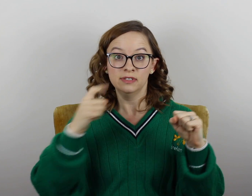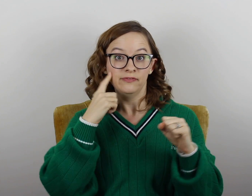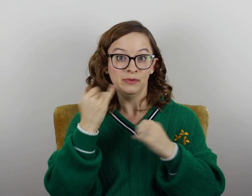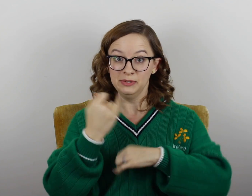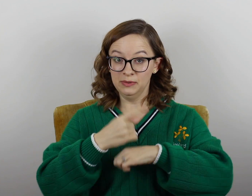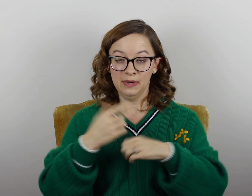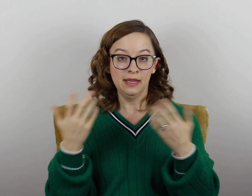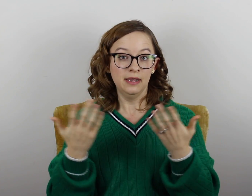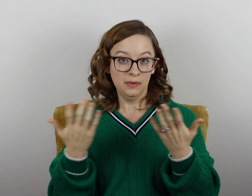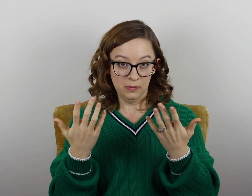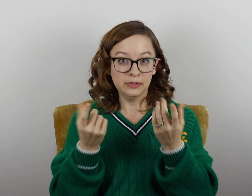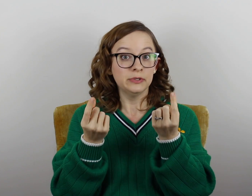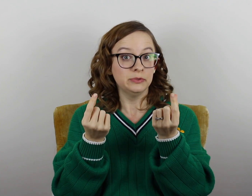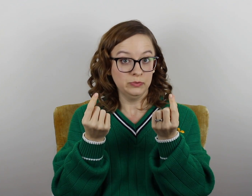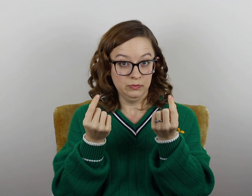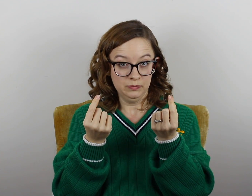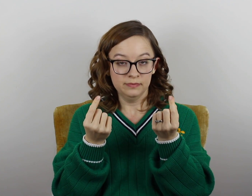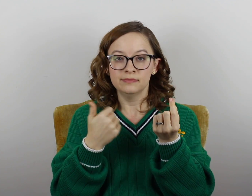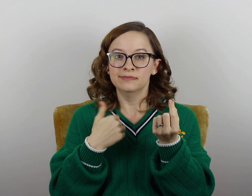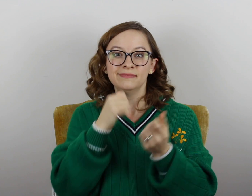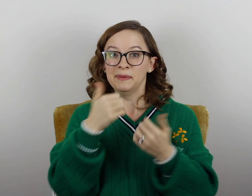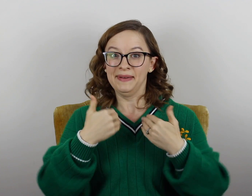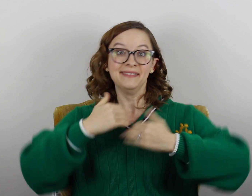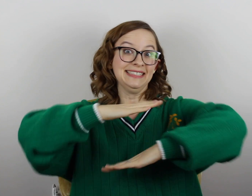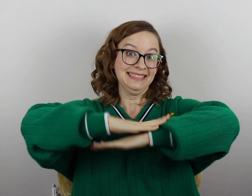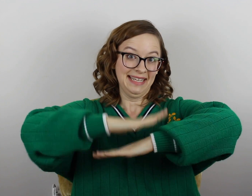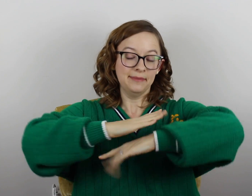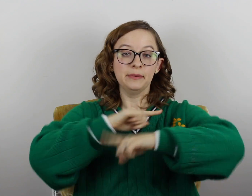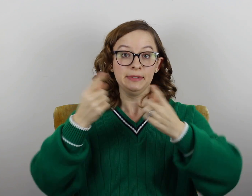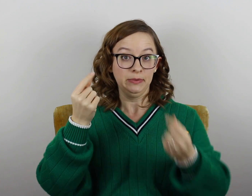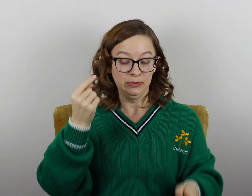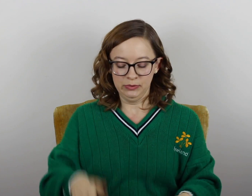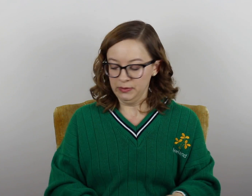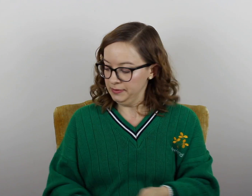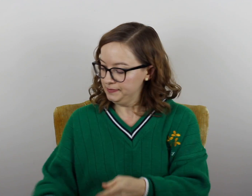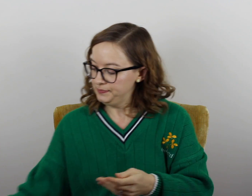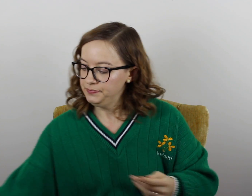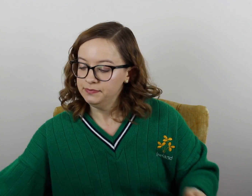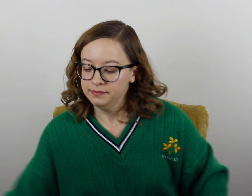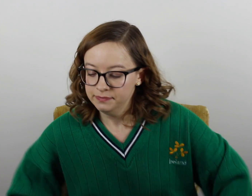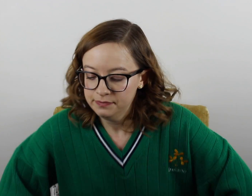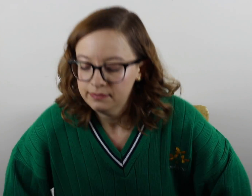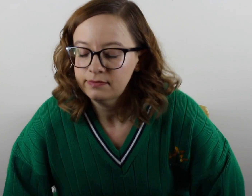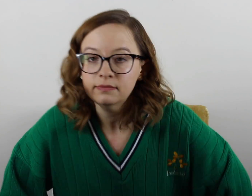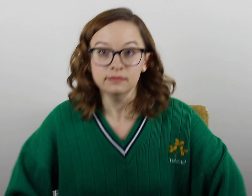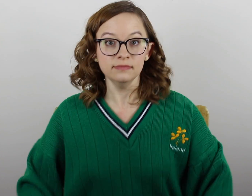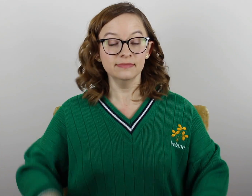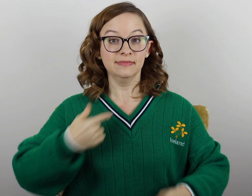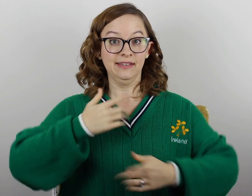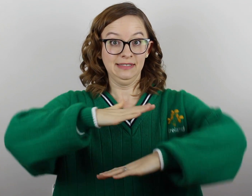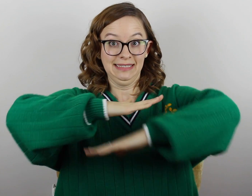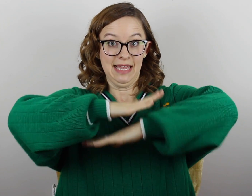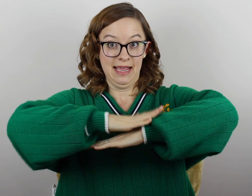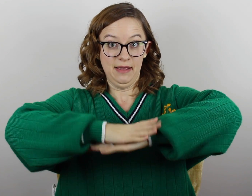The last stretch for today is -- I don't have a table -- but what you can do